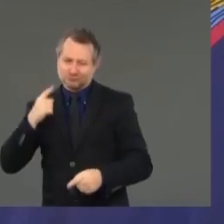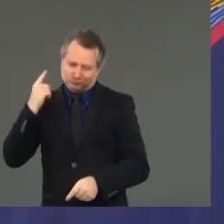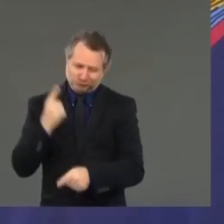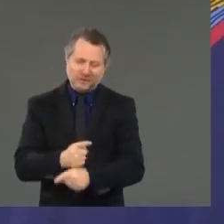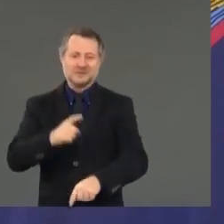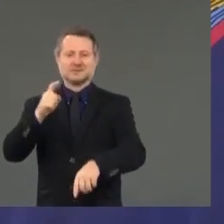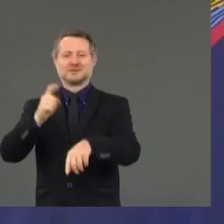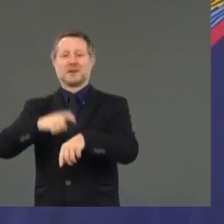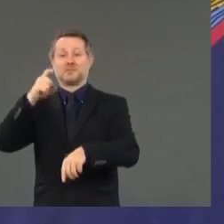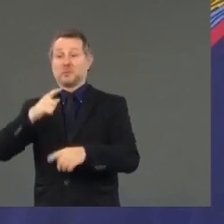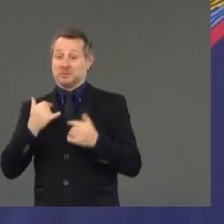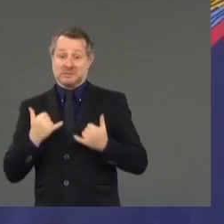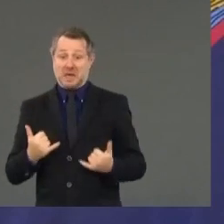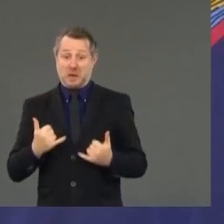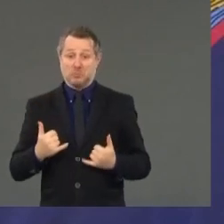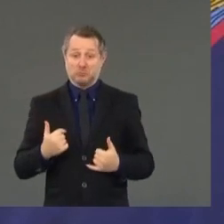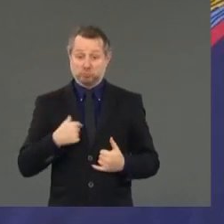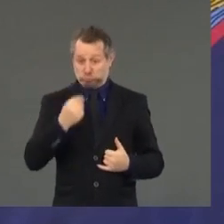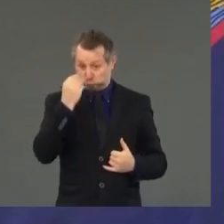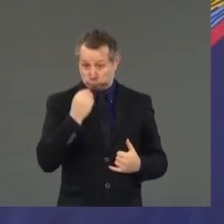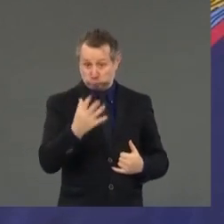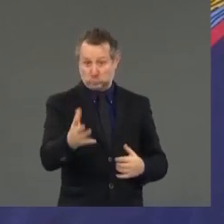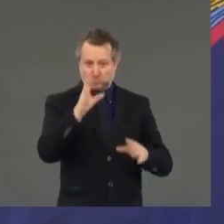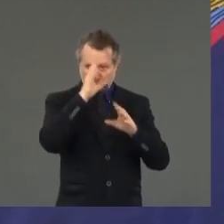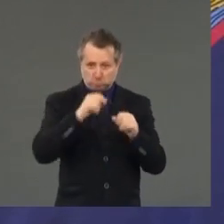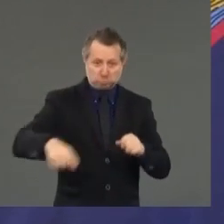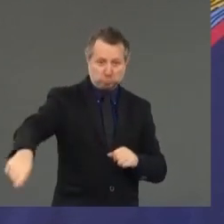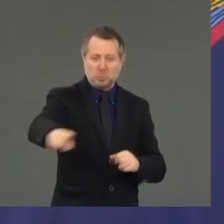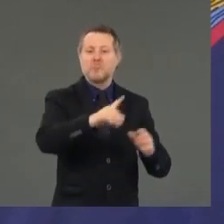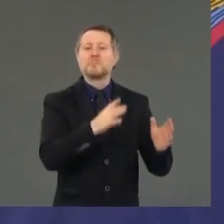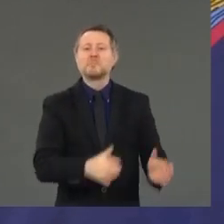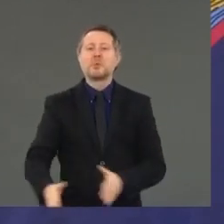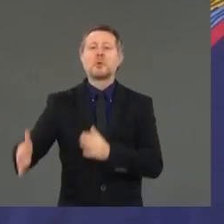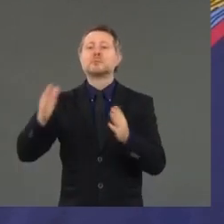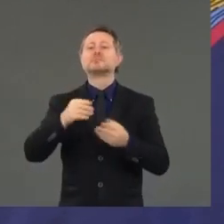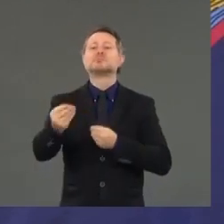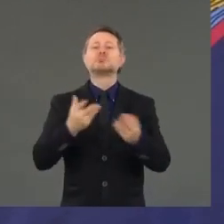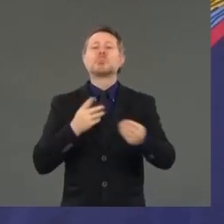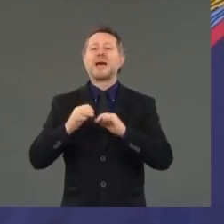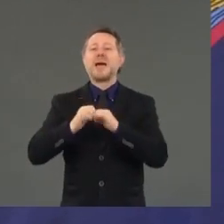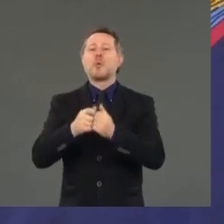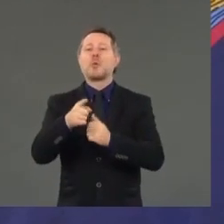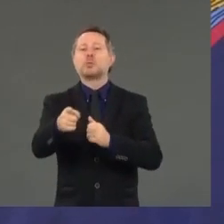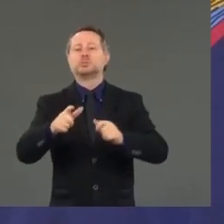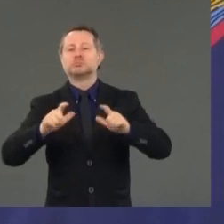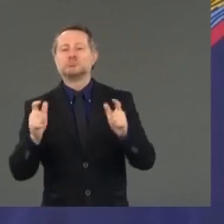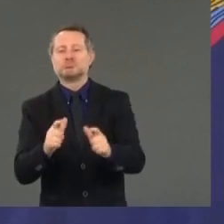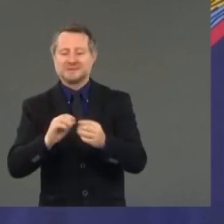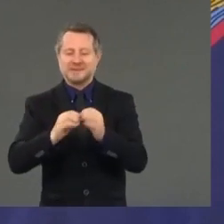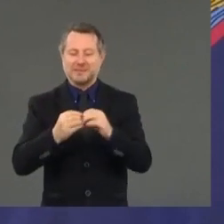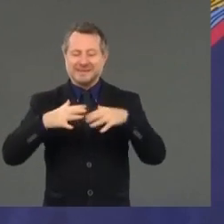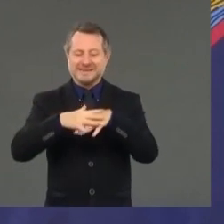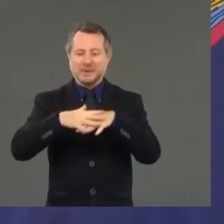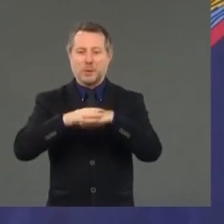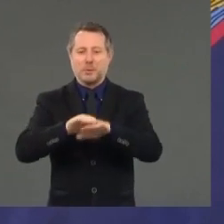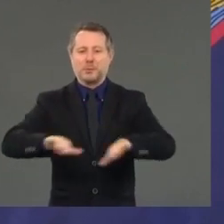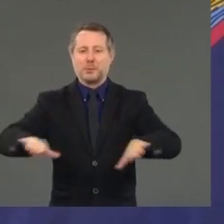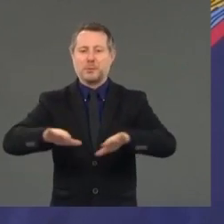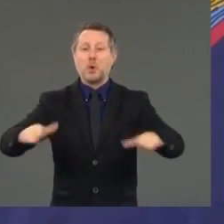FALL REOPENING IN A TIMELY WAY. WE'RE TELLING THEM GO AHEAD, DO YOUR PLANS, TELL ME HOW YOU